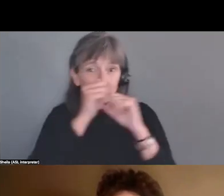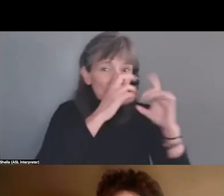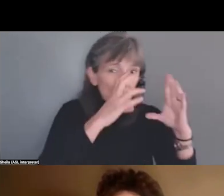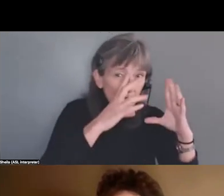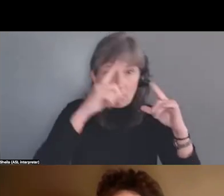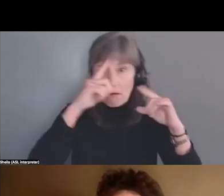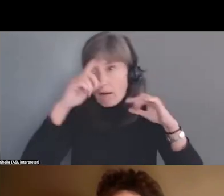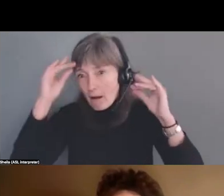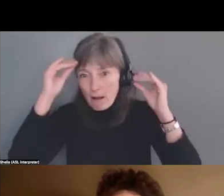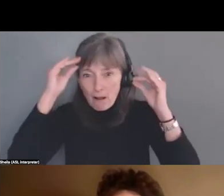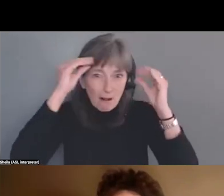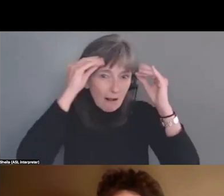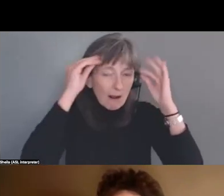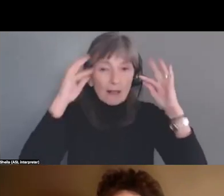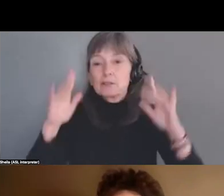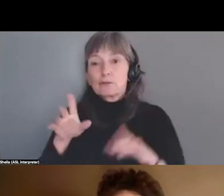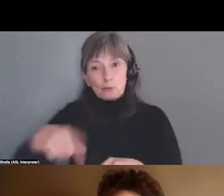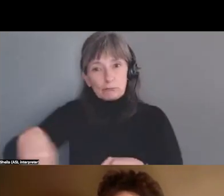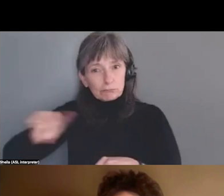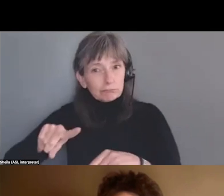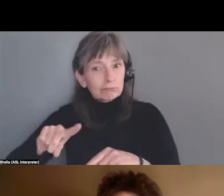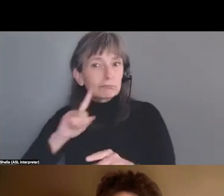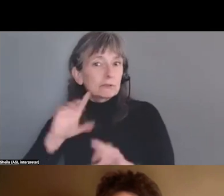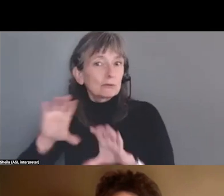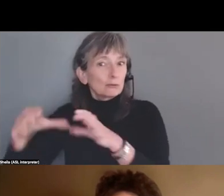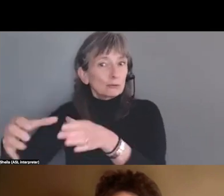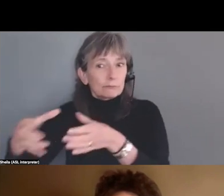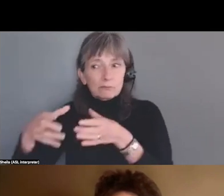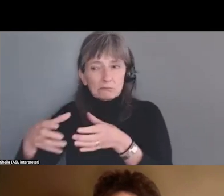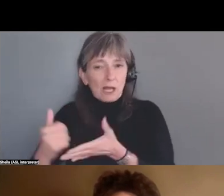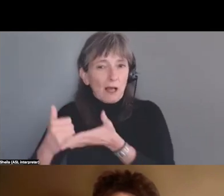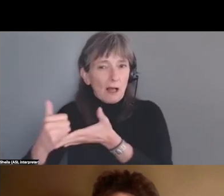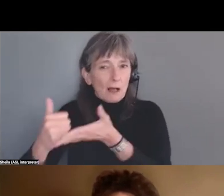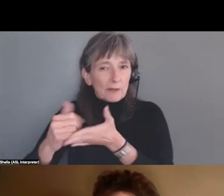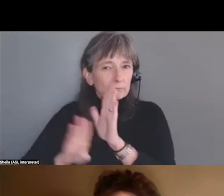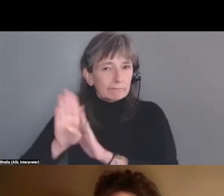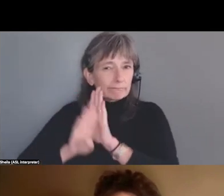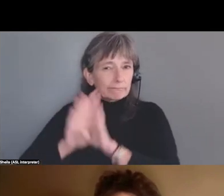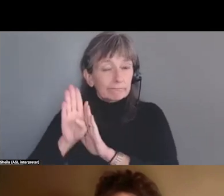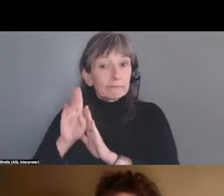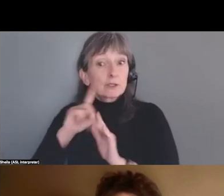their ideas and come up with something that is an initial table of content potentially, or at